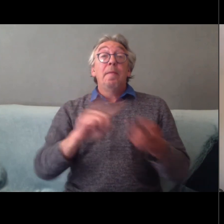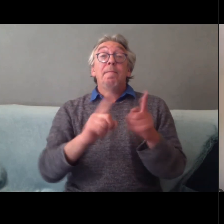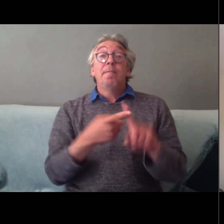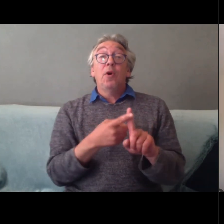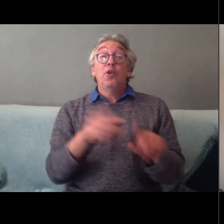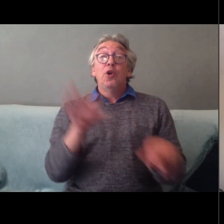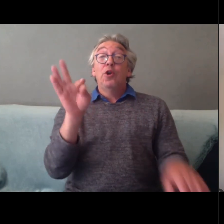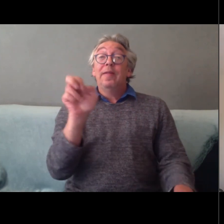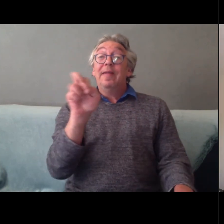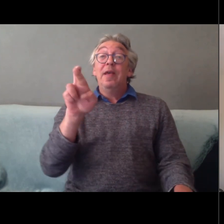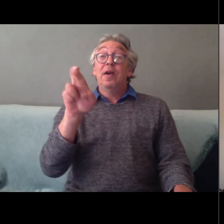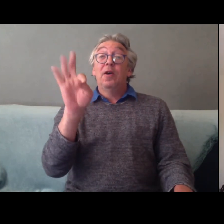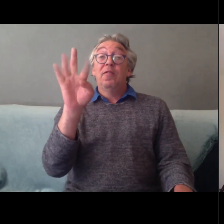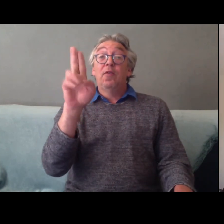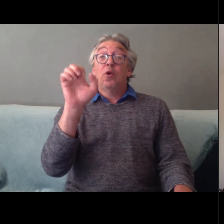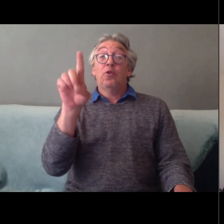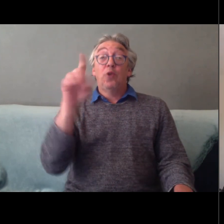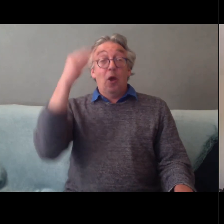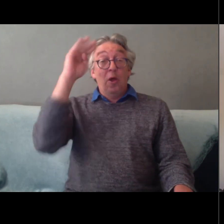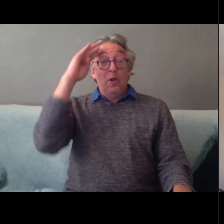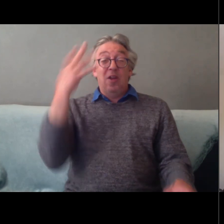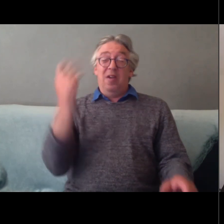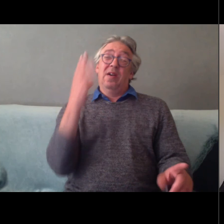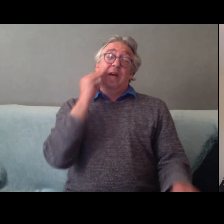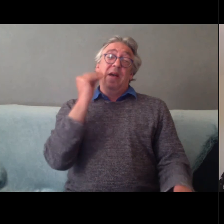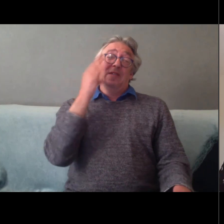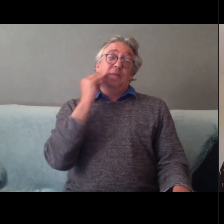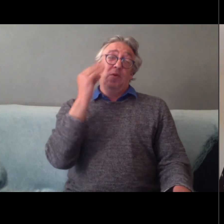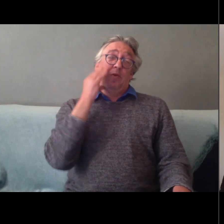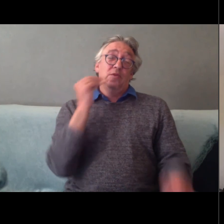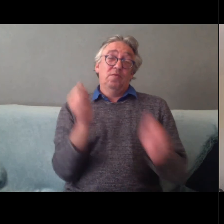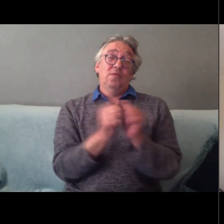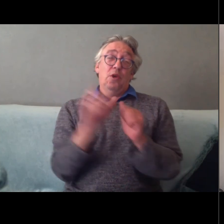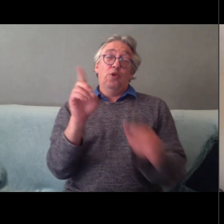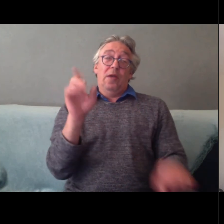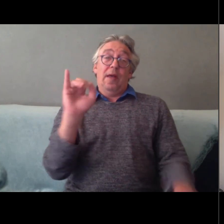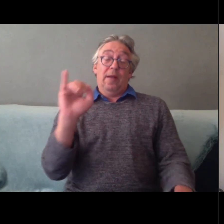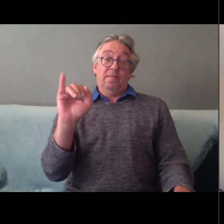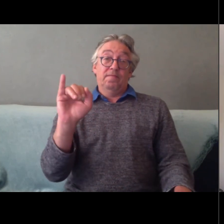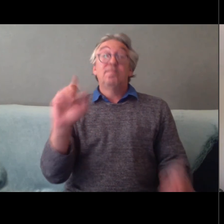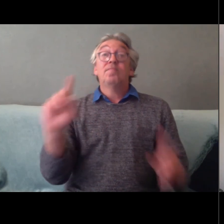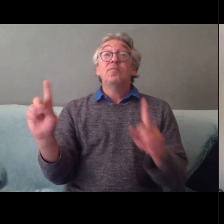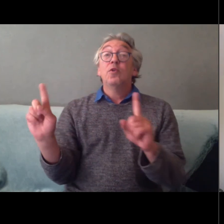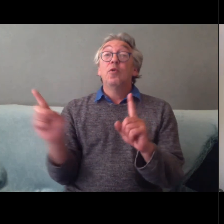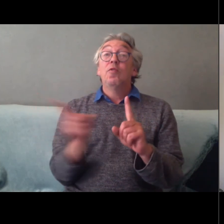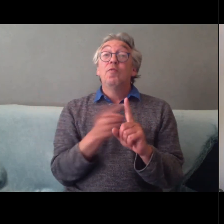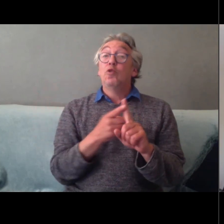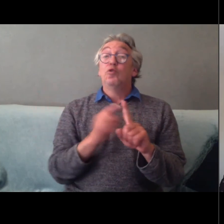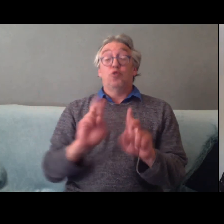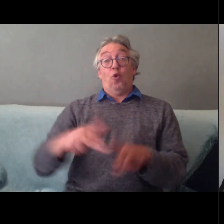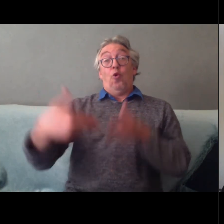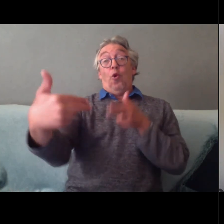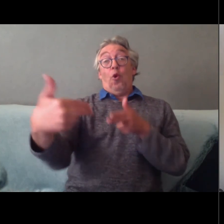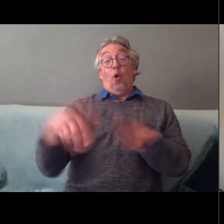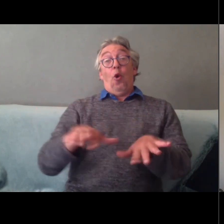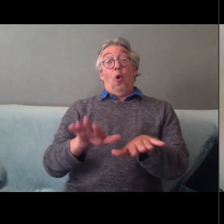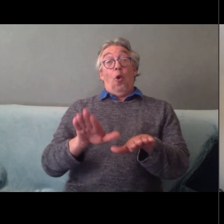So we'll have an online and then follow-up face to face training